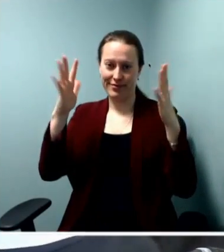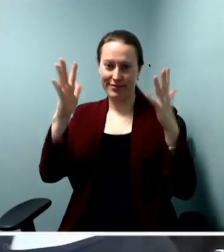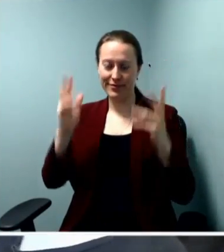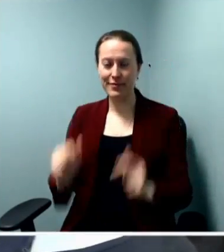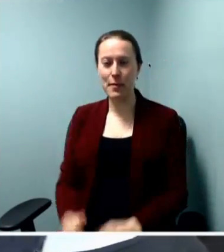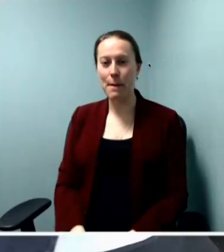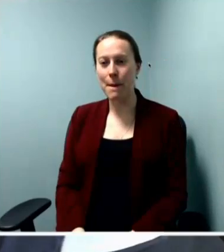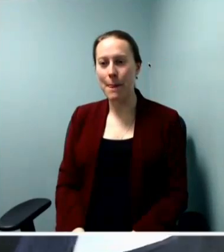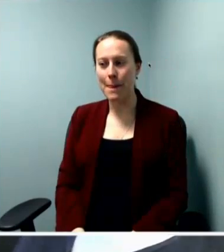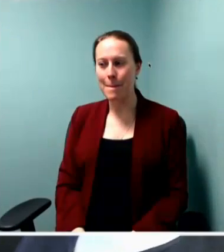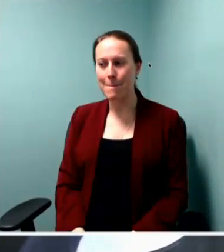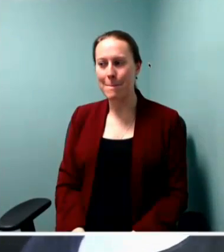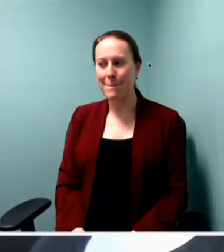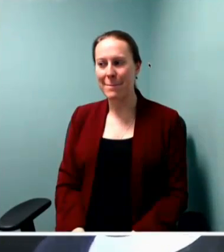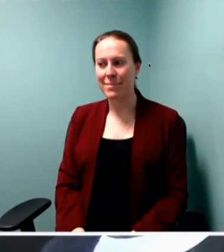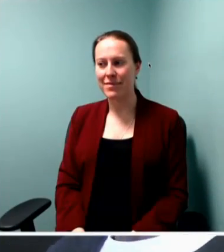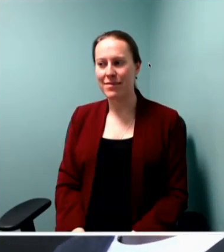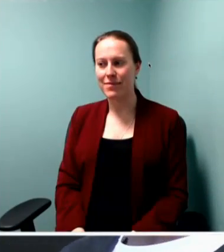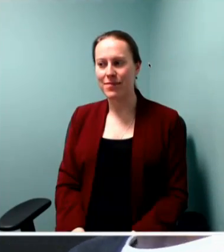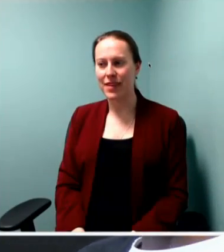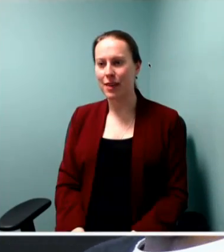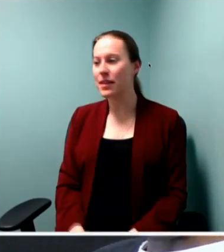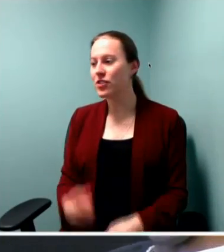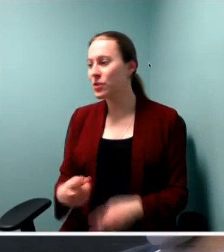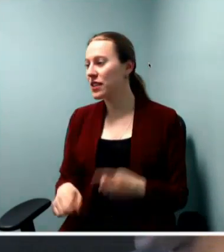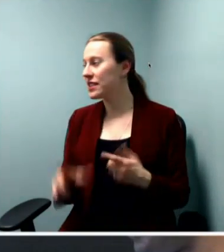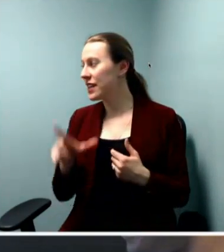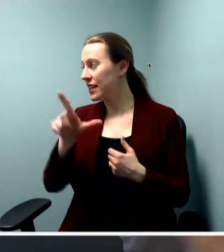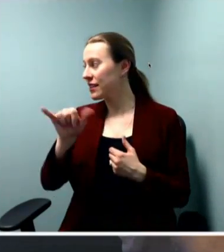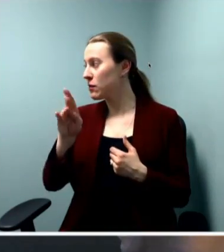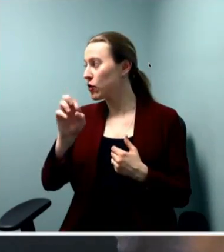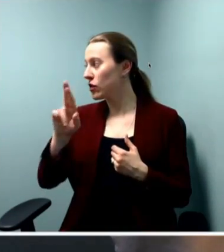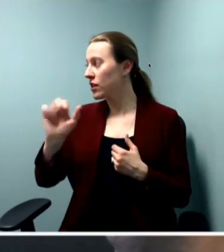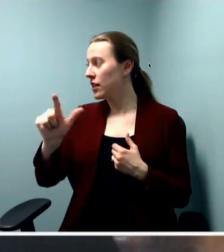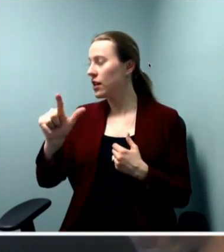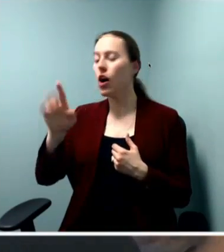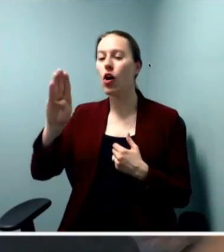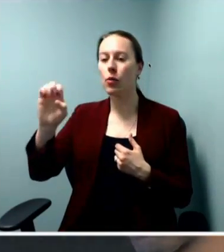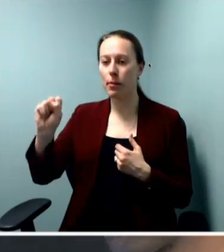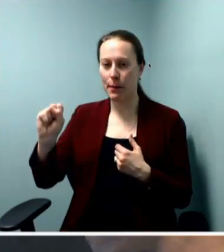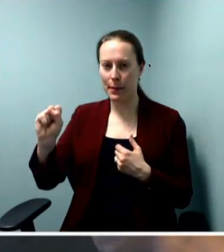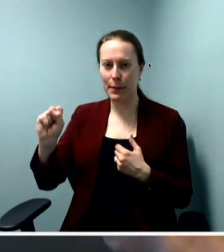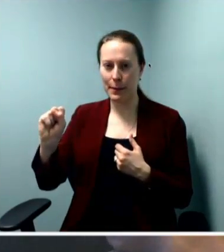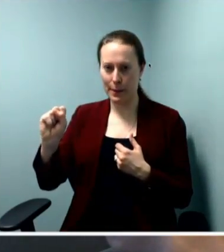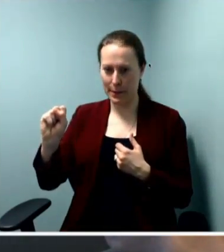Liberal bastion. - (Keith) Yes. Liberal bastion. Anybody else care to like--